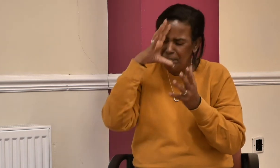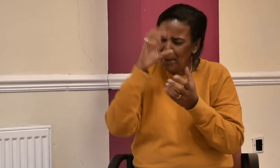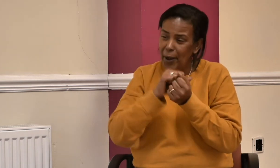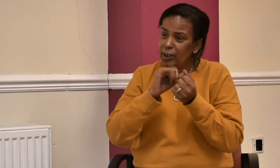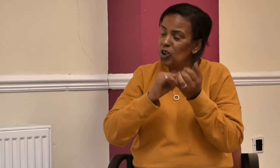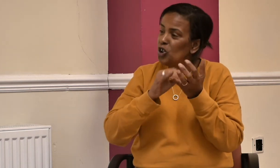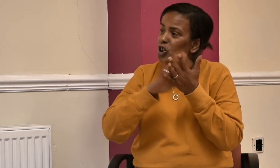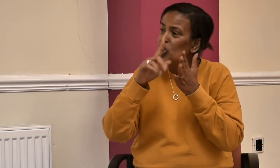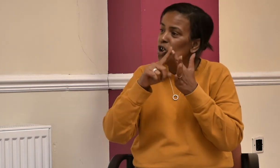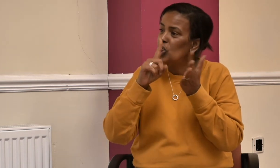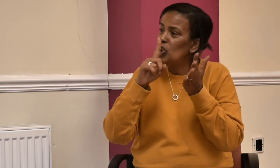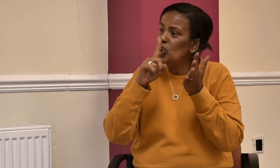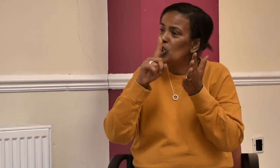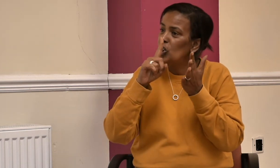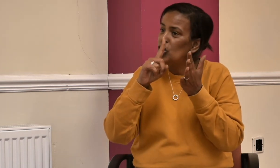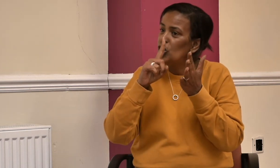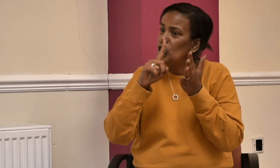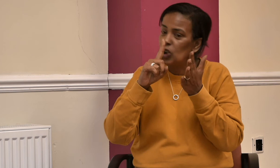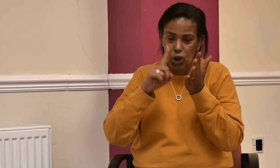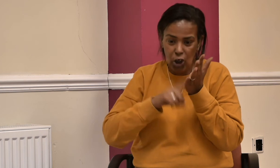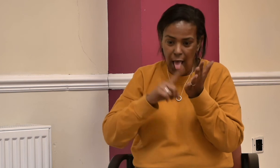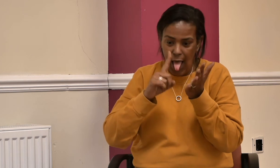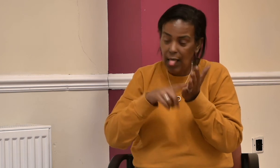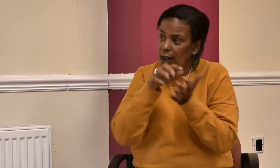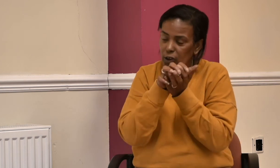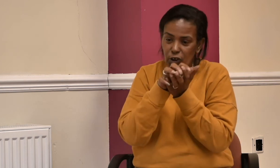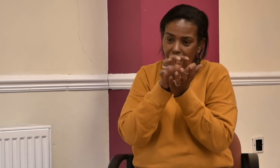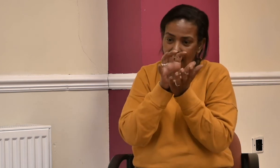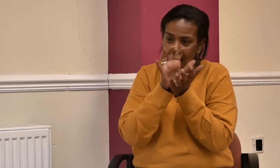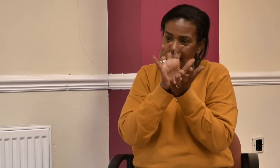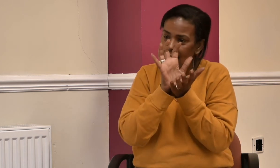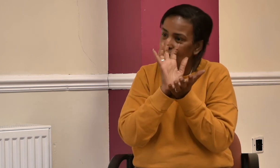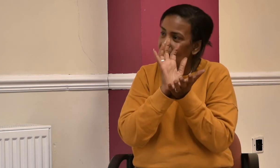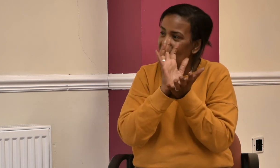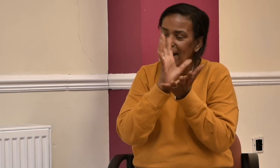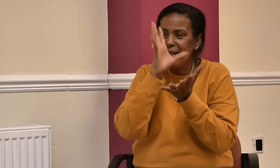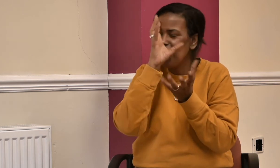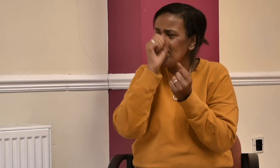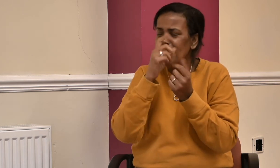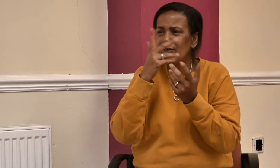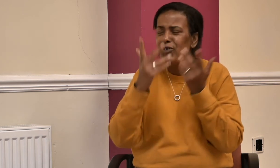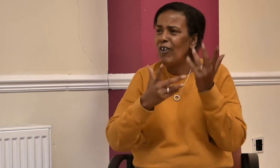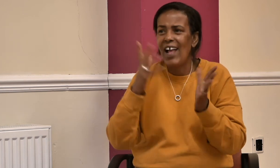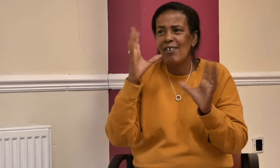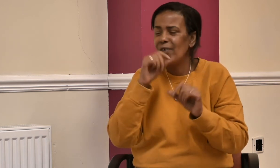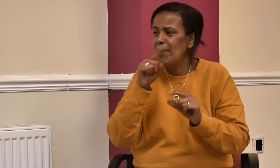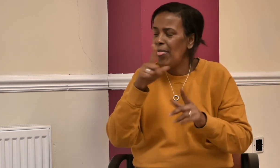I remember her performing her poem "Out of the Shell"